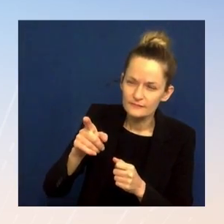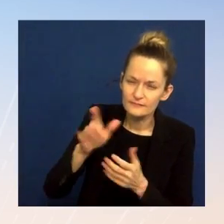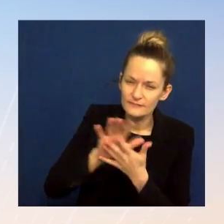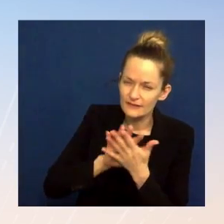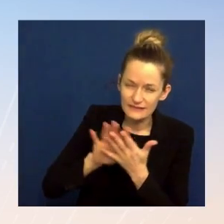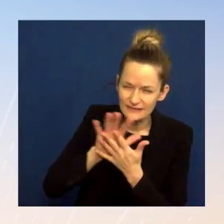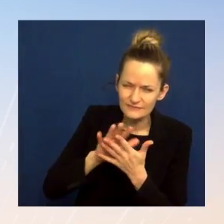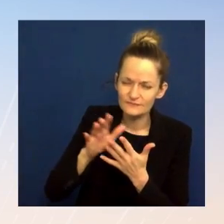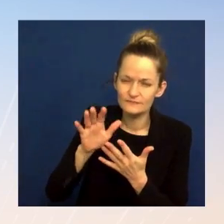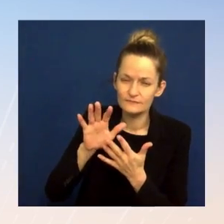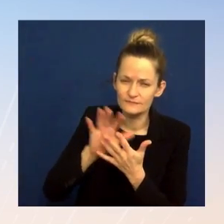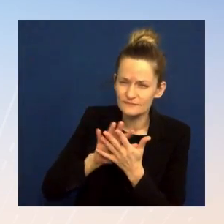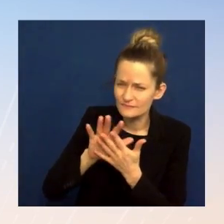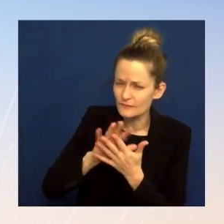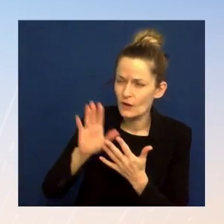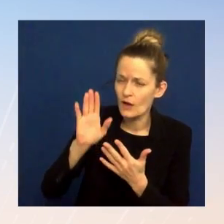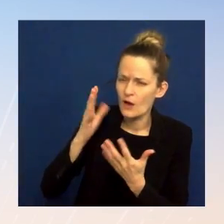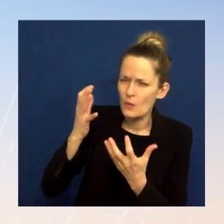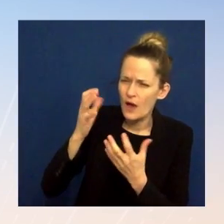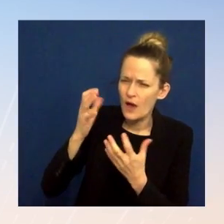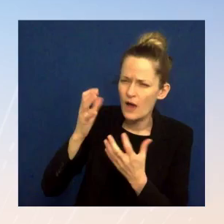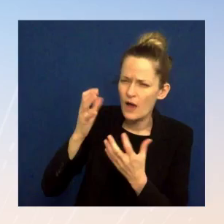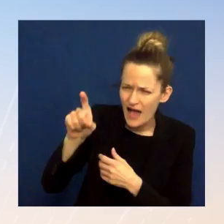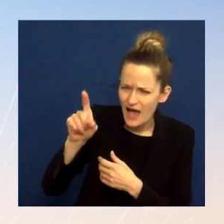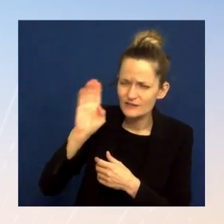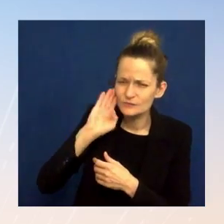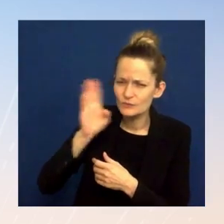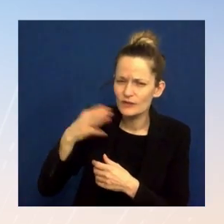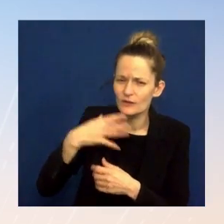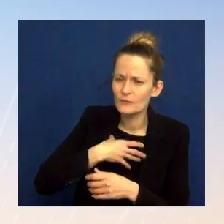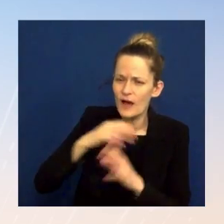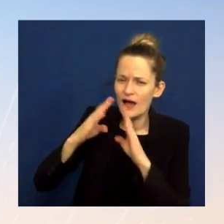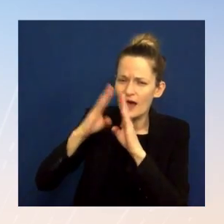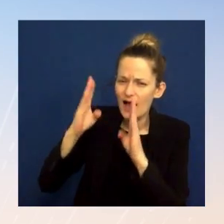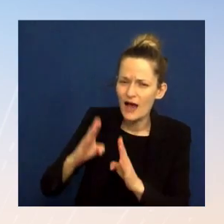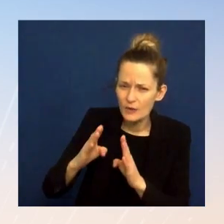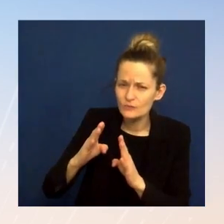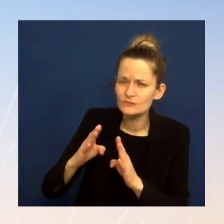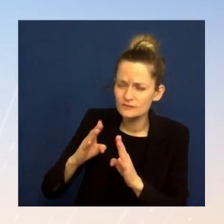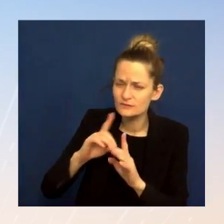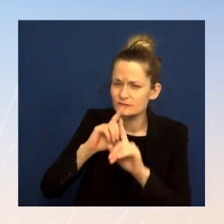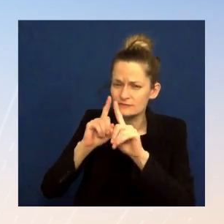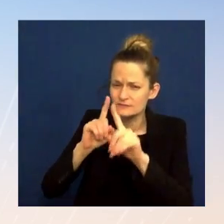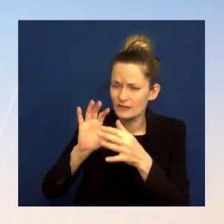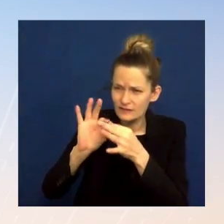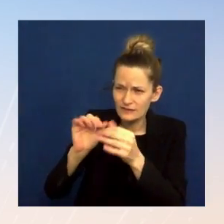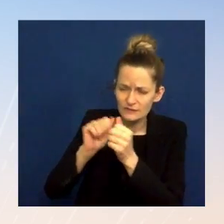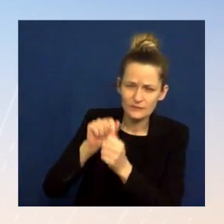when it comes to the policy towards North Korea and if you think it can be a catalyst